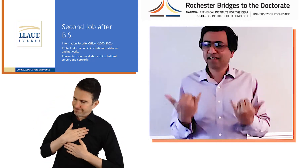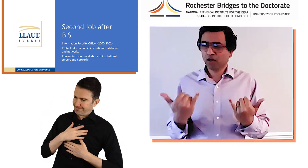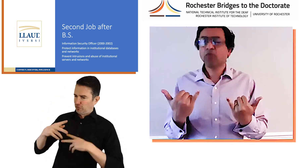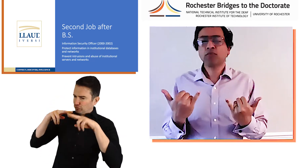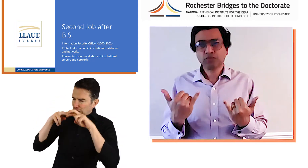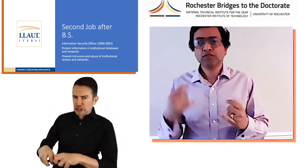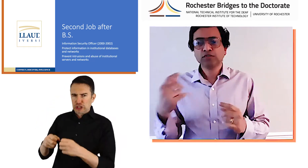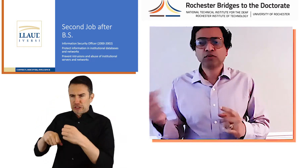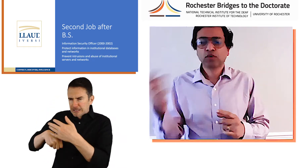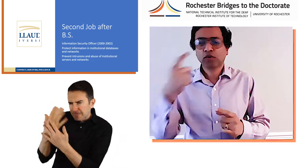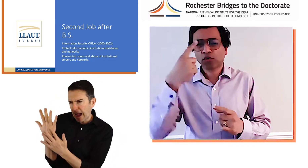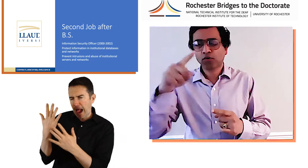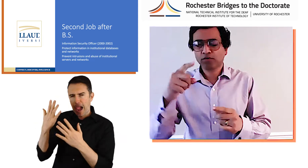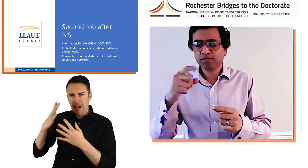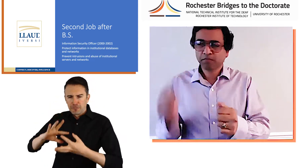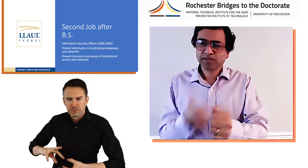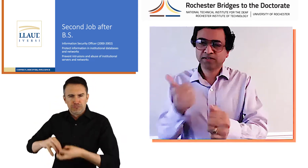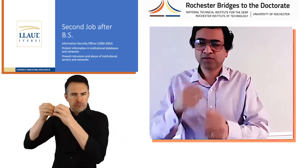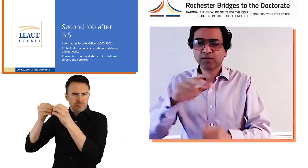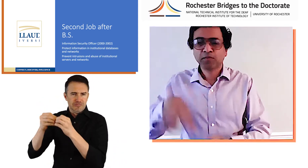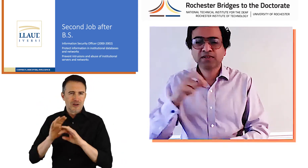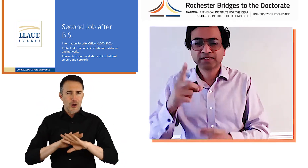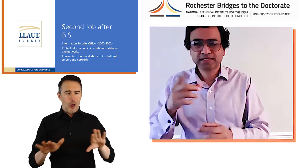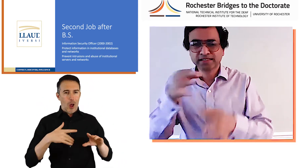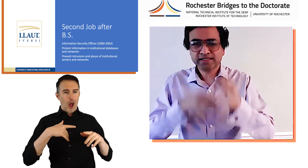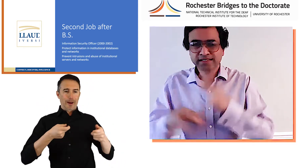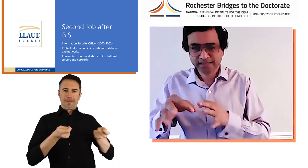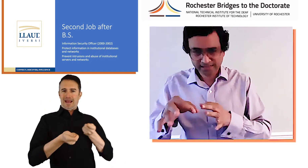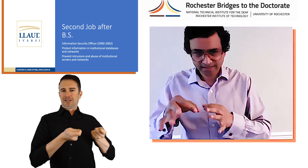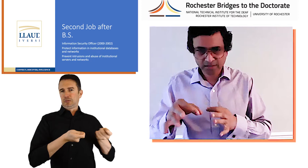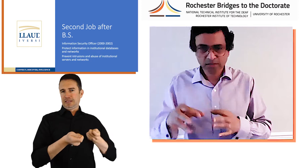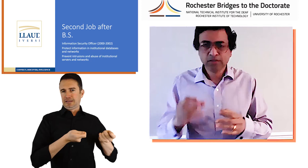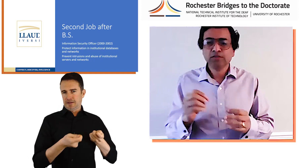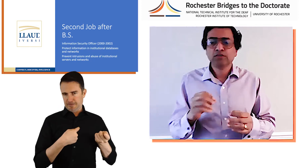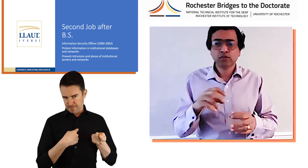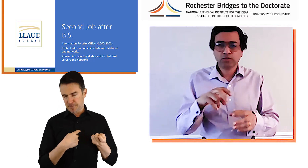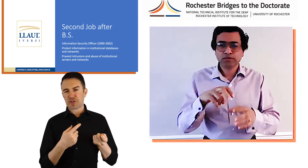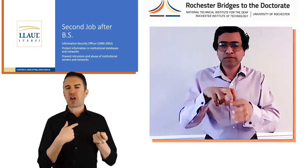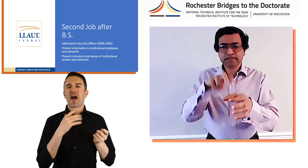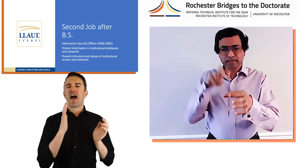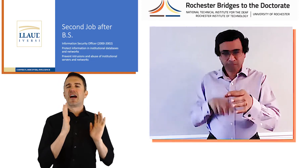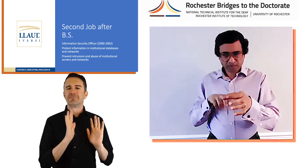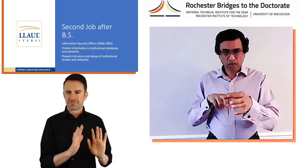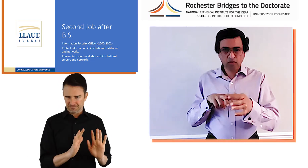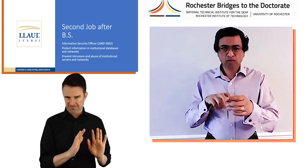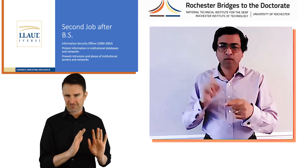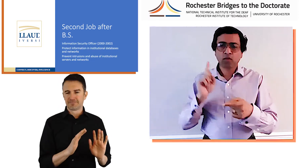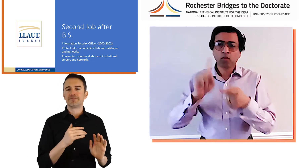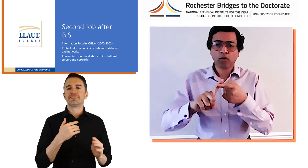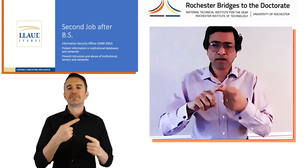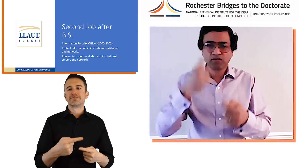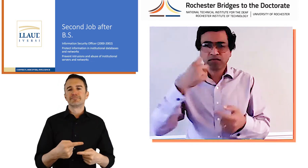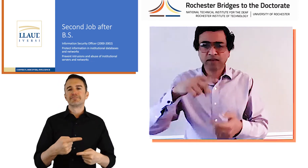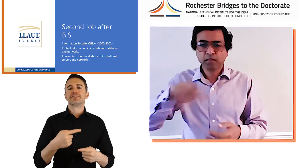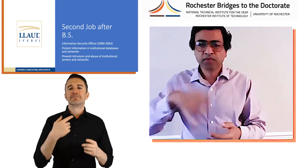My interest has always really been on research, and I was starting to realize that at that time. So, I decided to step down from this position